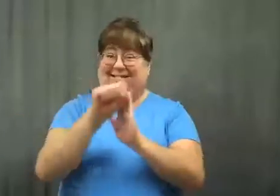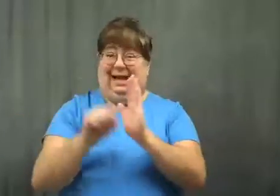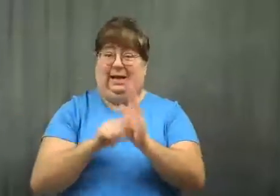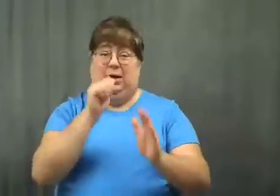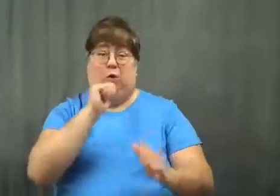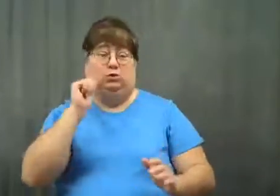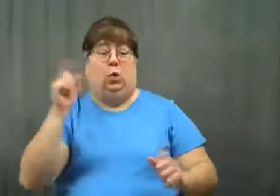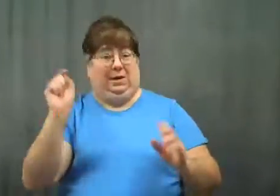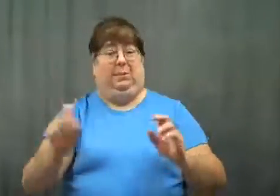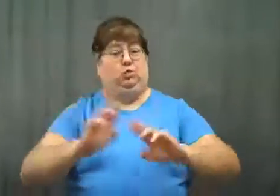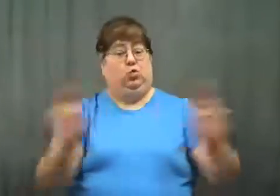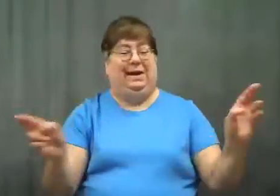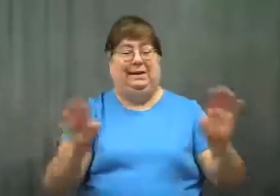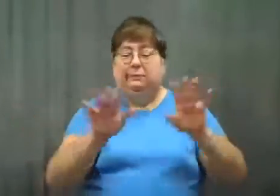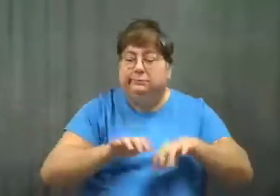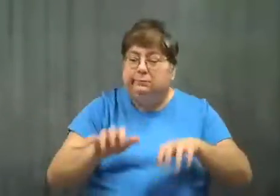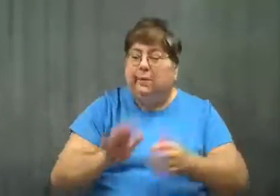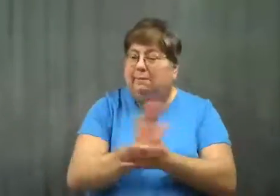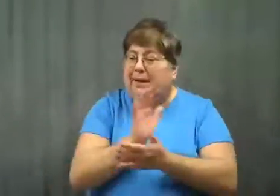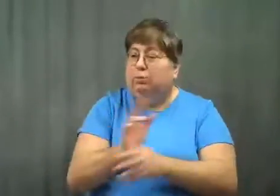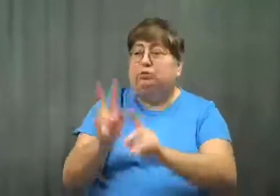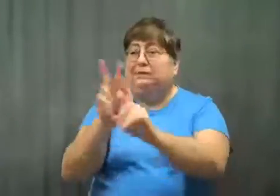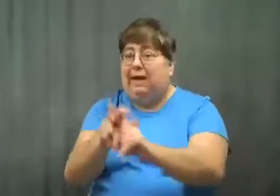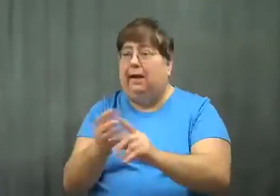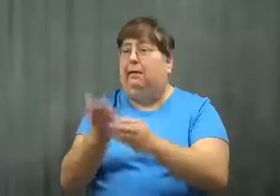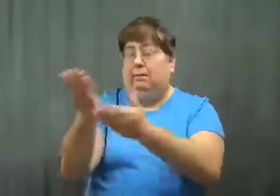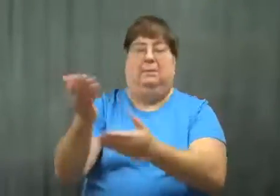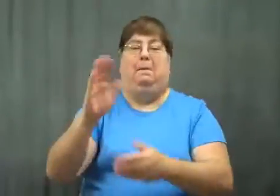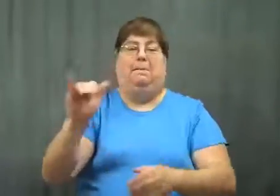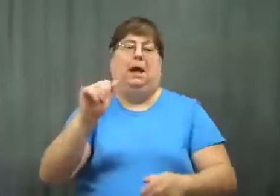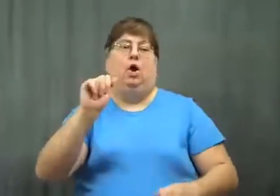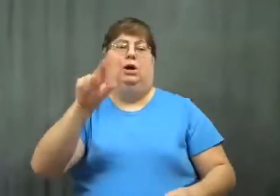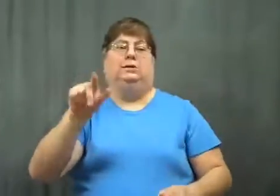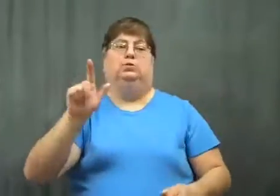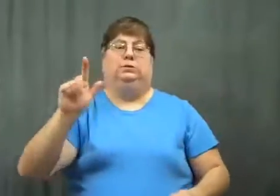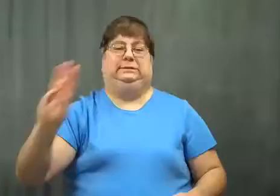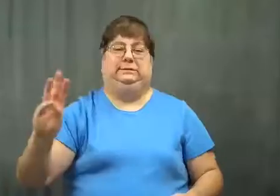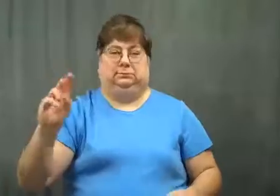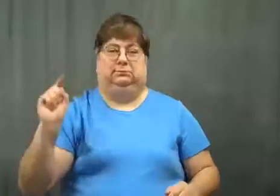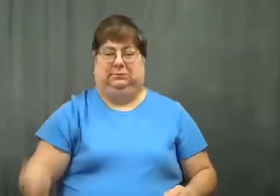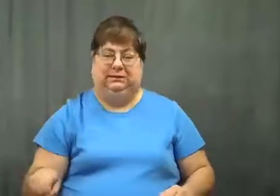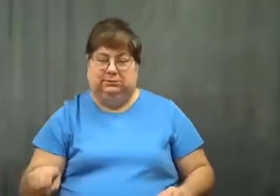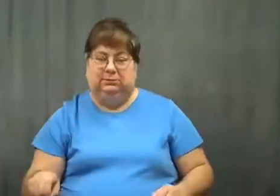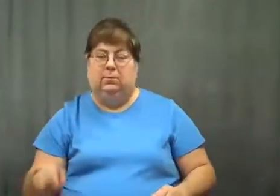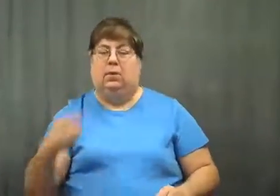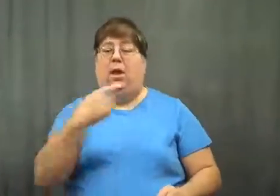The state has until August 26 to file papers.